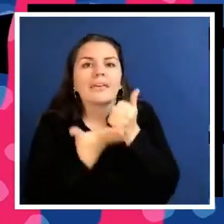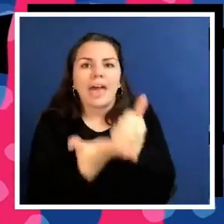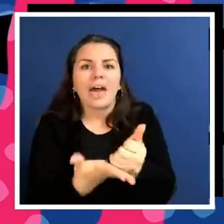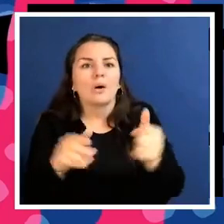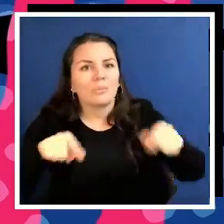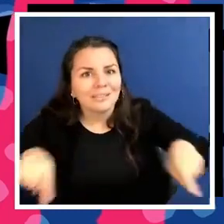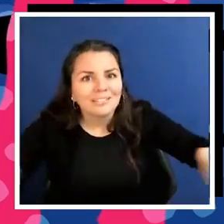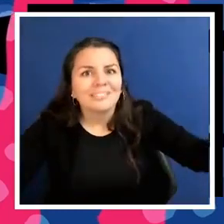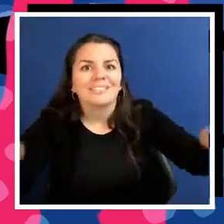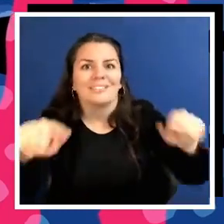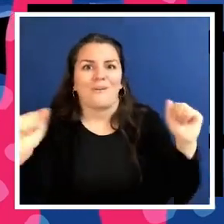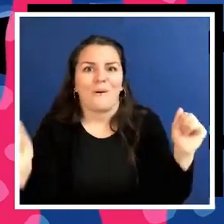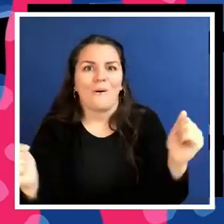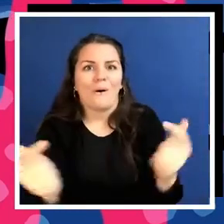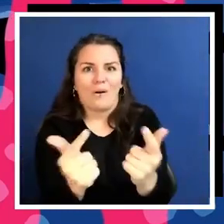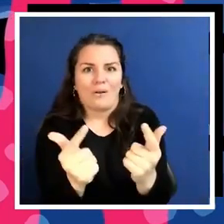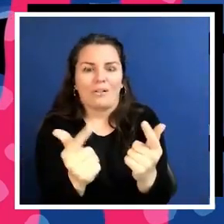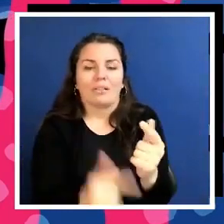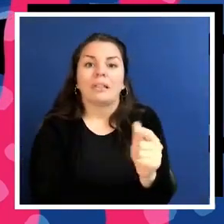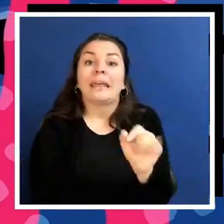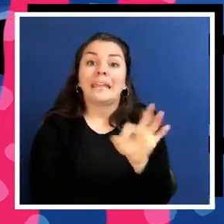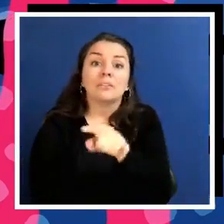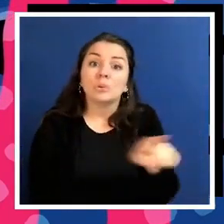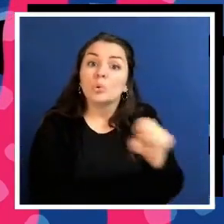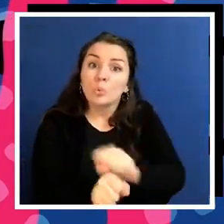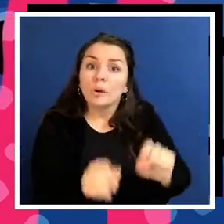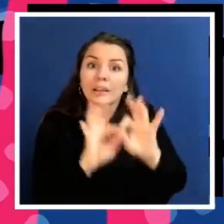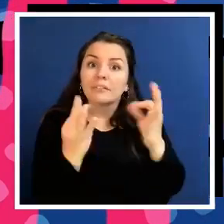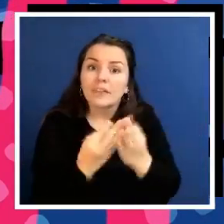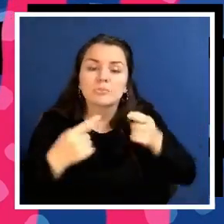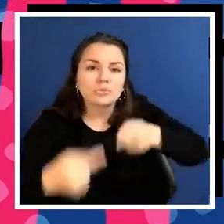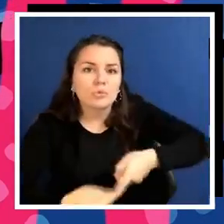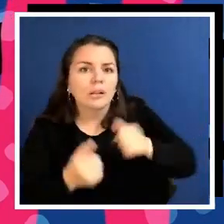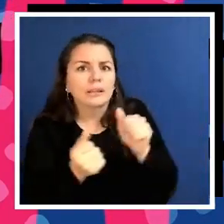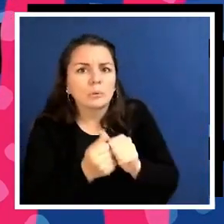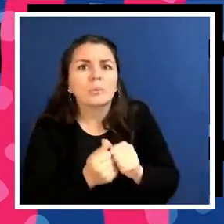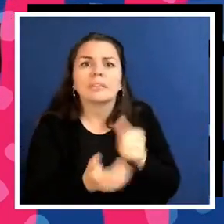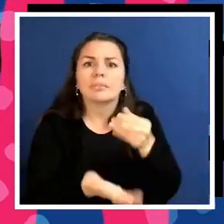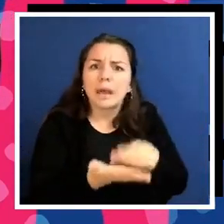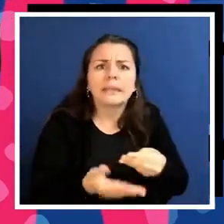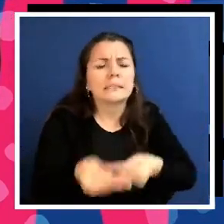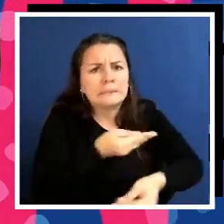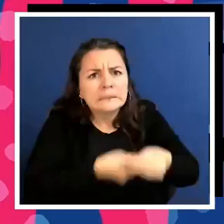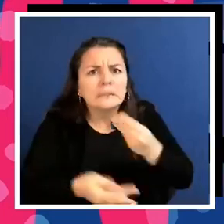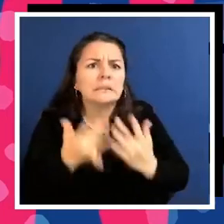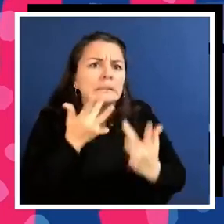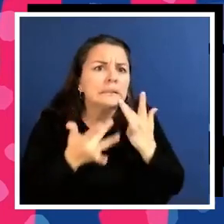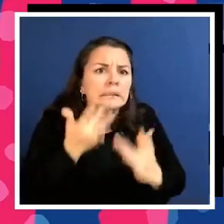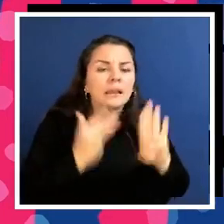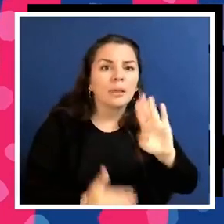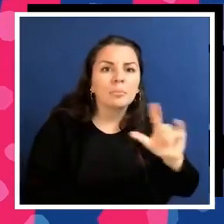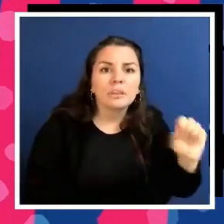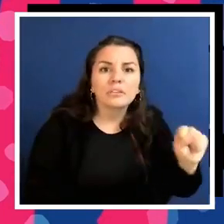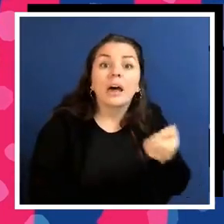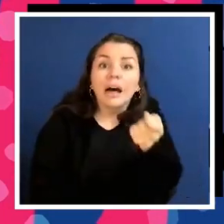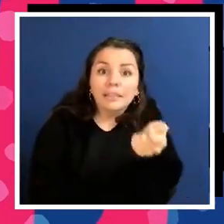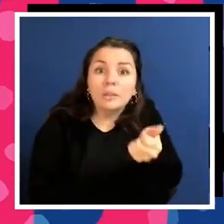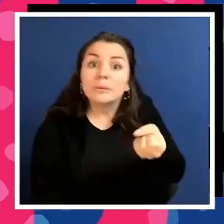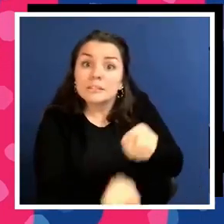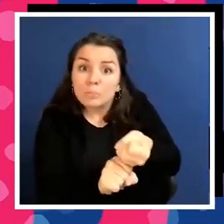THE BEAUTIFUL THING ABOUT THIS